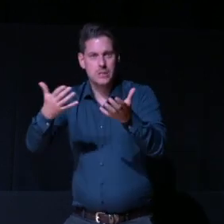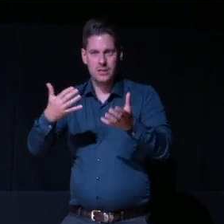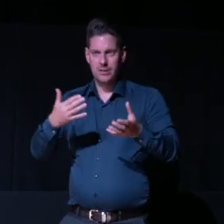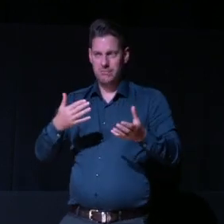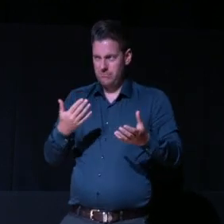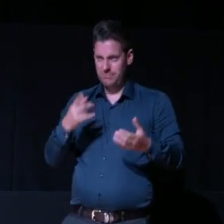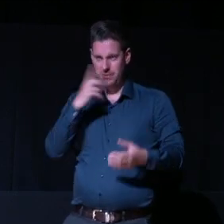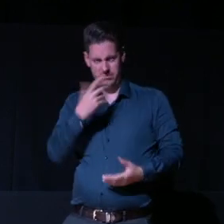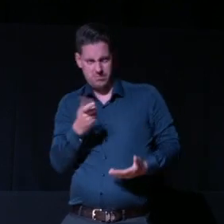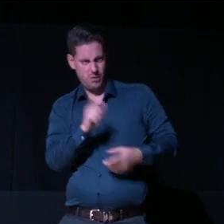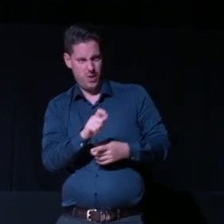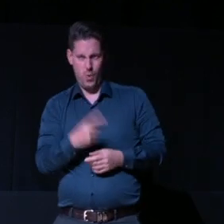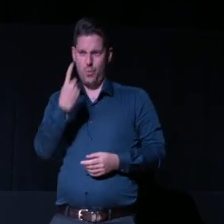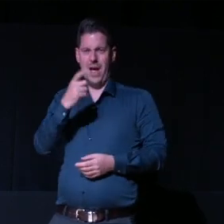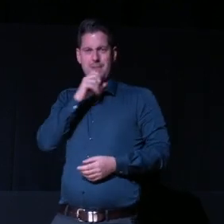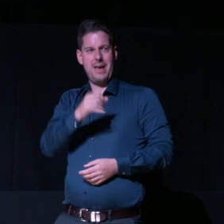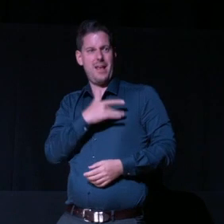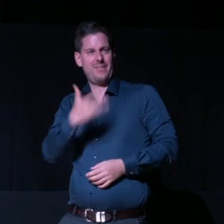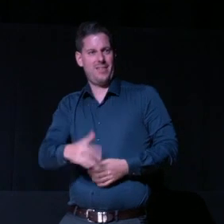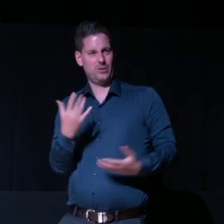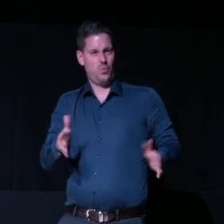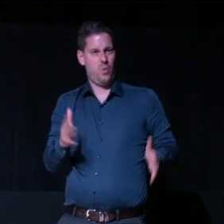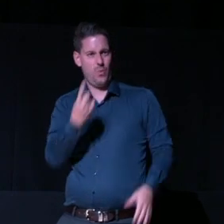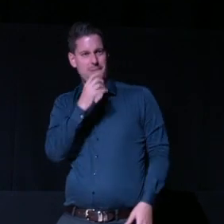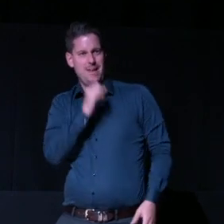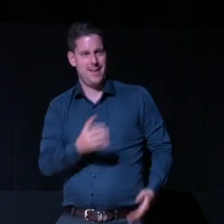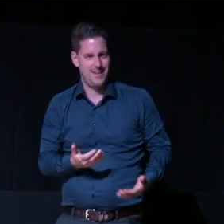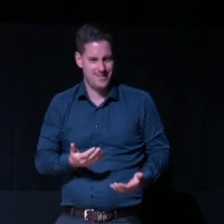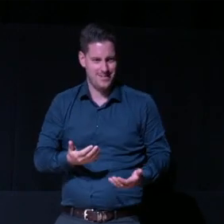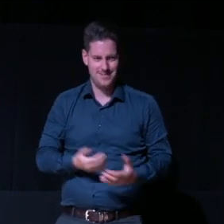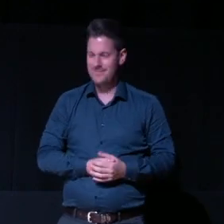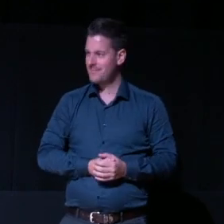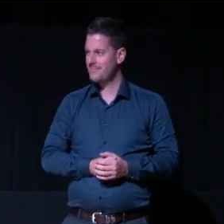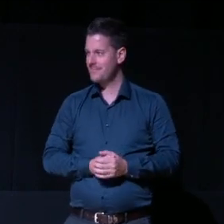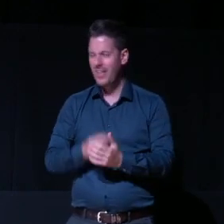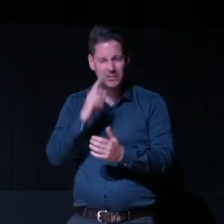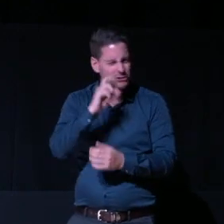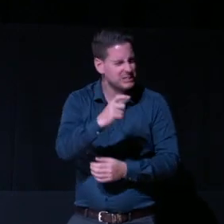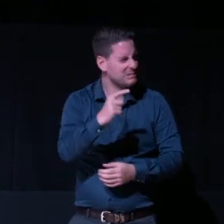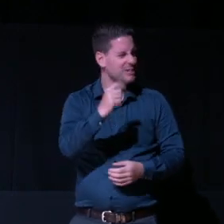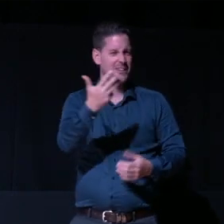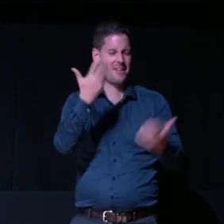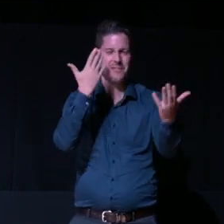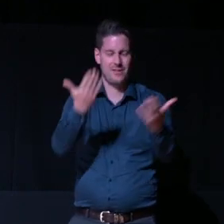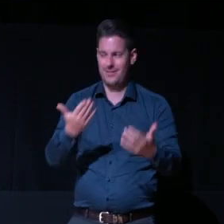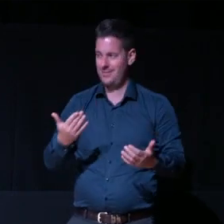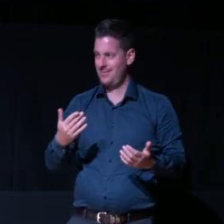And this is this five minute thing on Channel 7 and, well maybe it's Channel 9. I can't remember who it was. It sounds like A Current Affair.